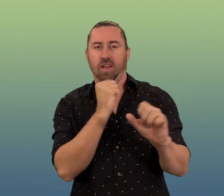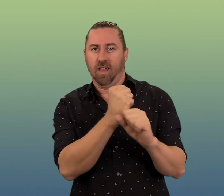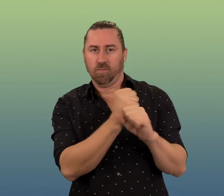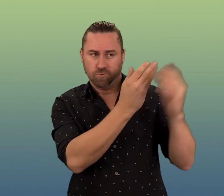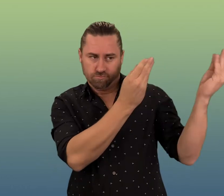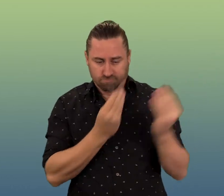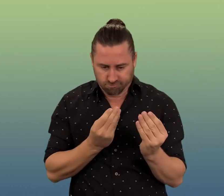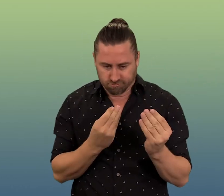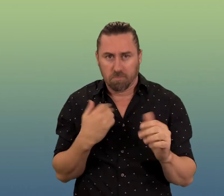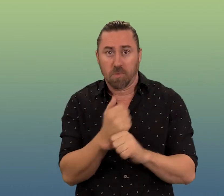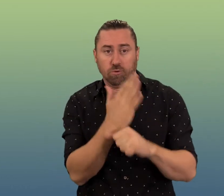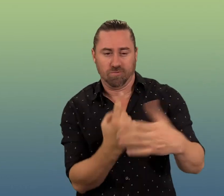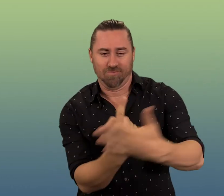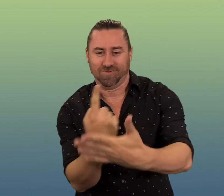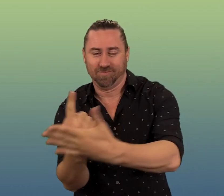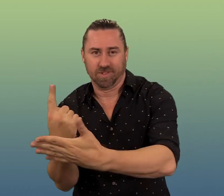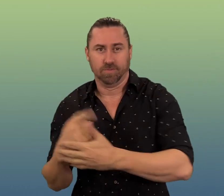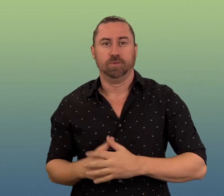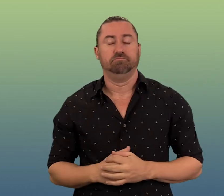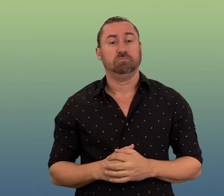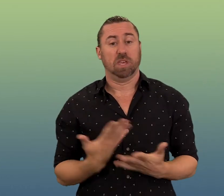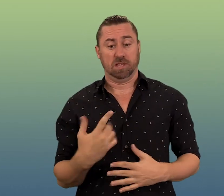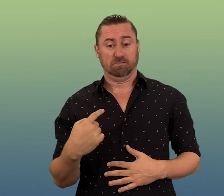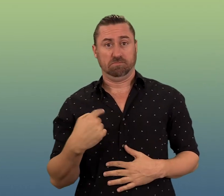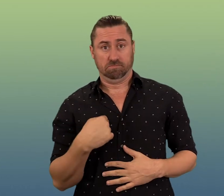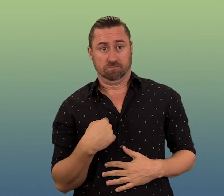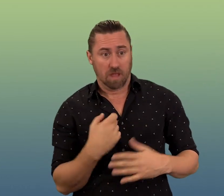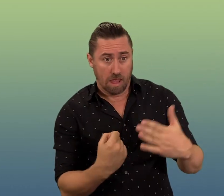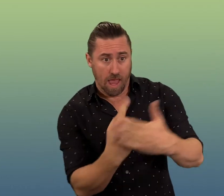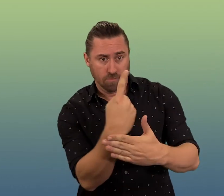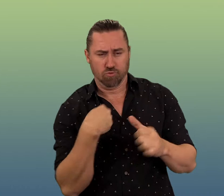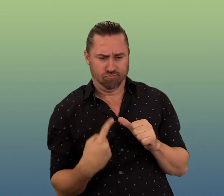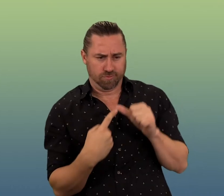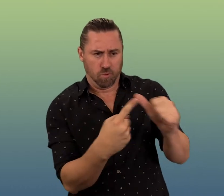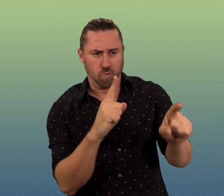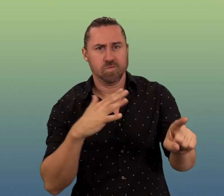advancing Queensland priorities including be a responsive government